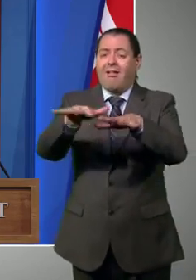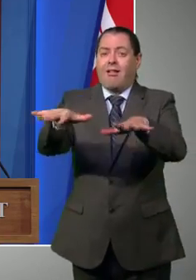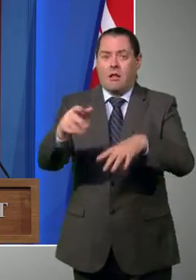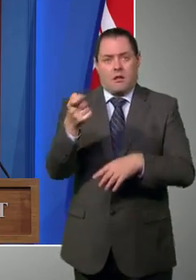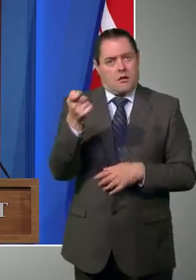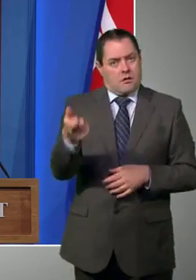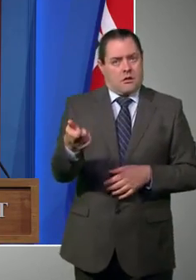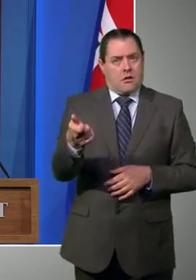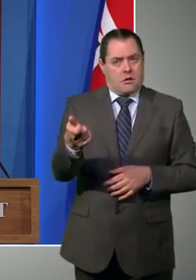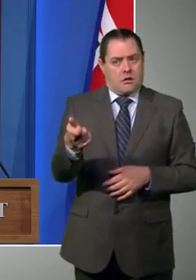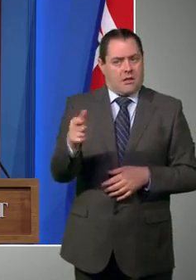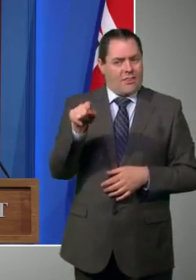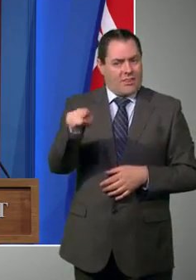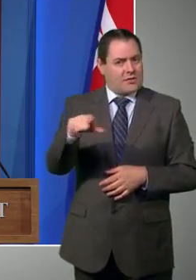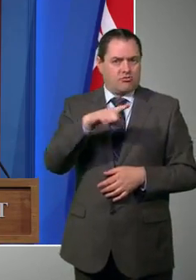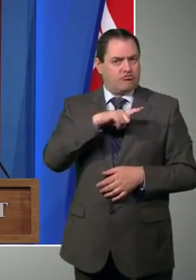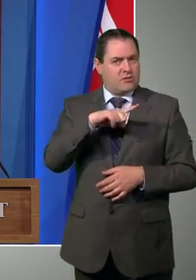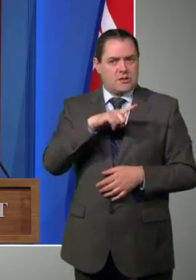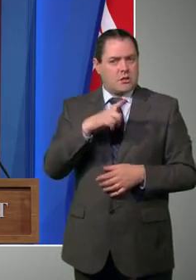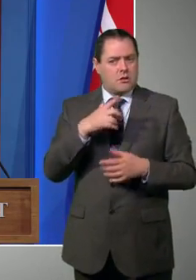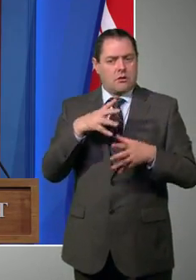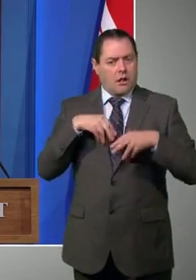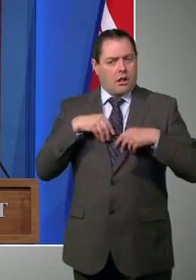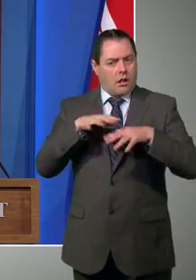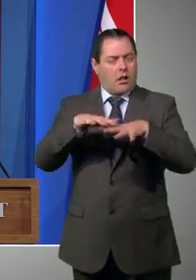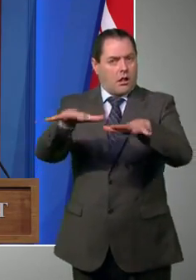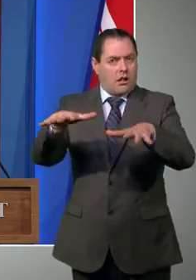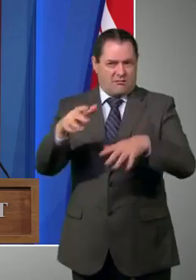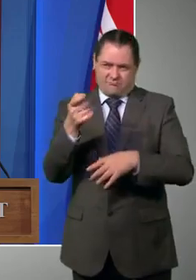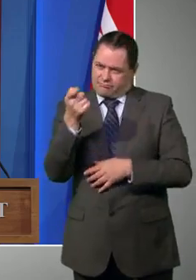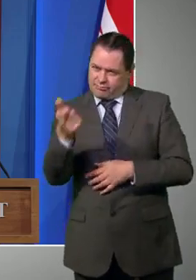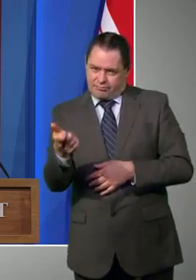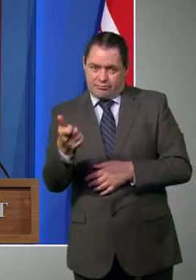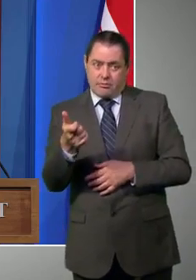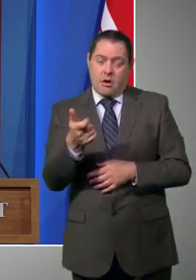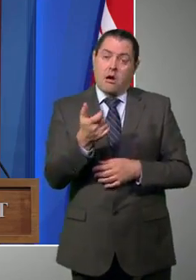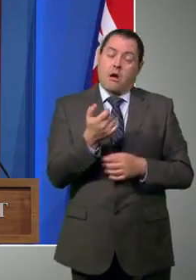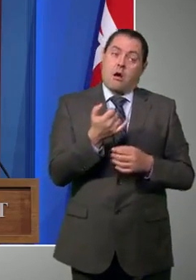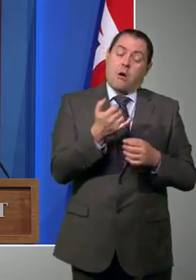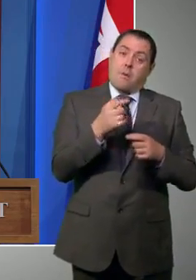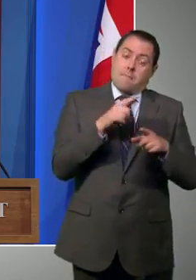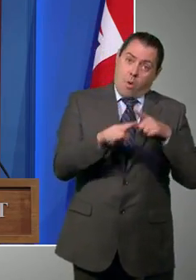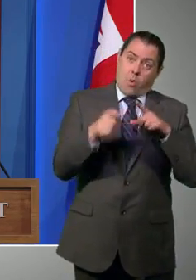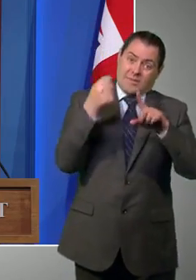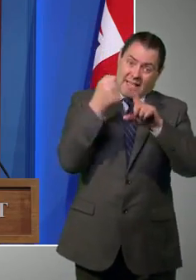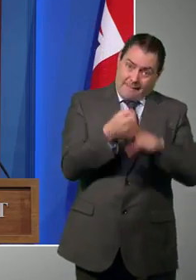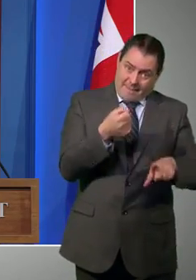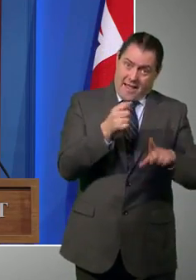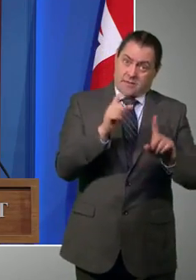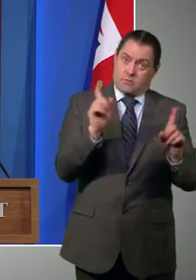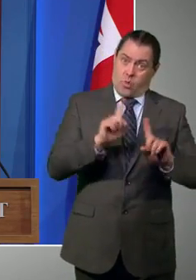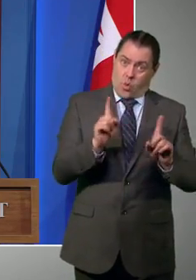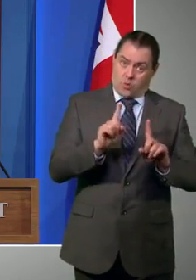proportional cause of cases. what has had a huge impact. The